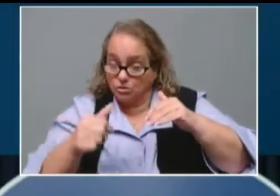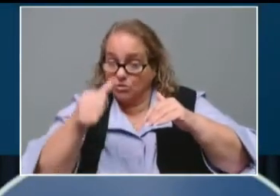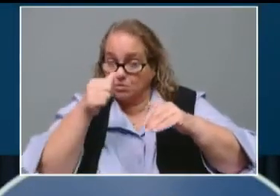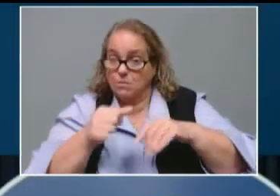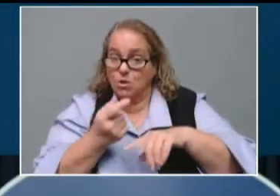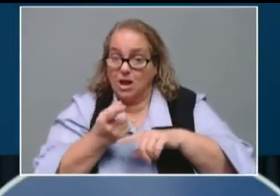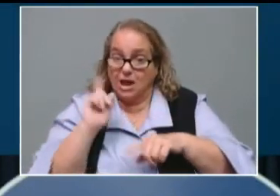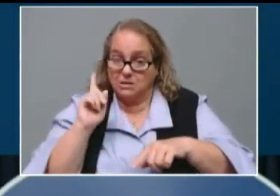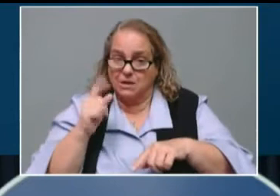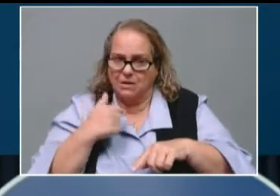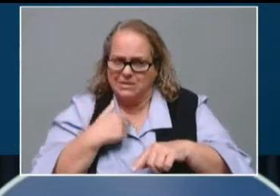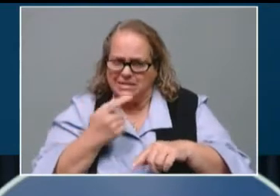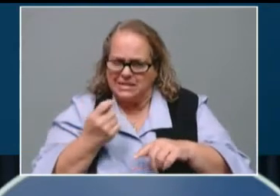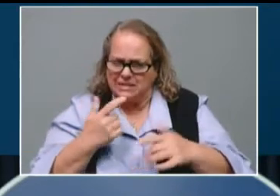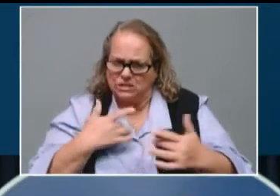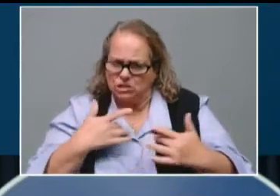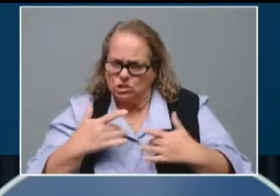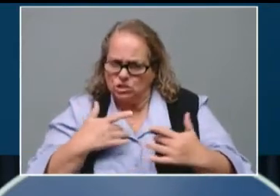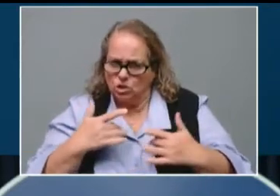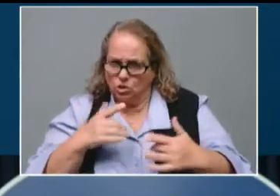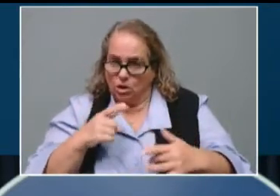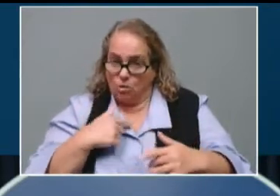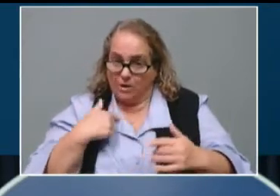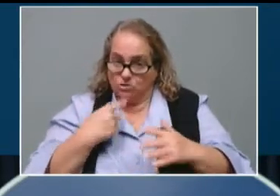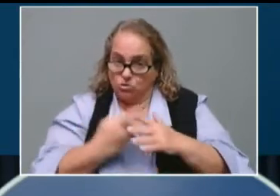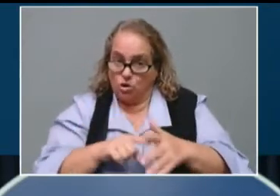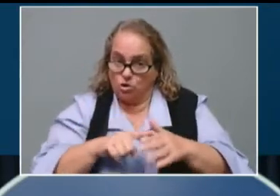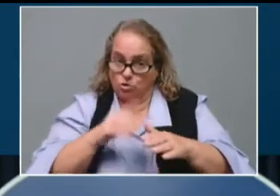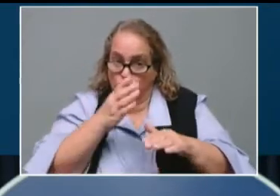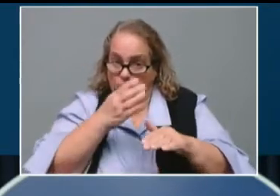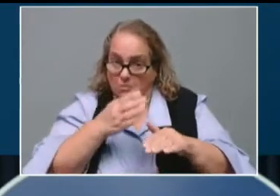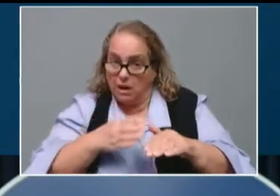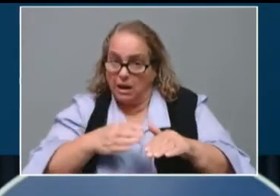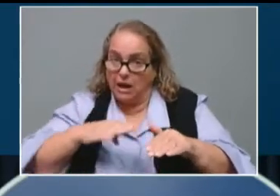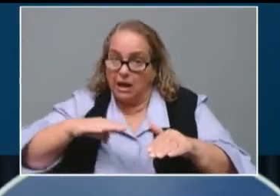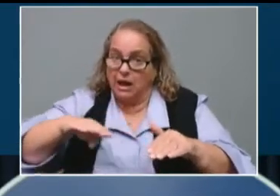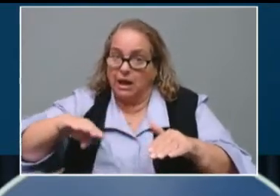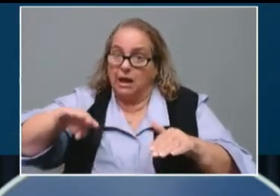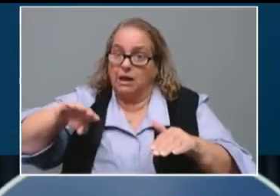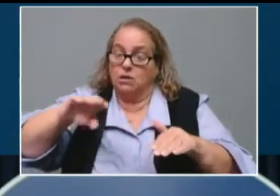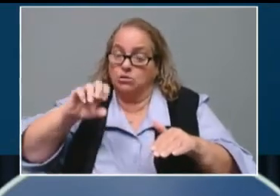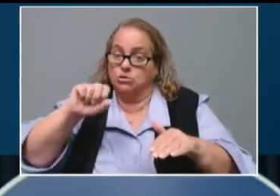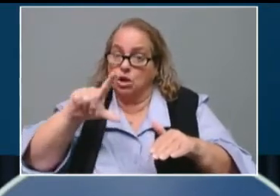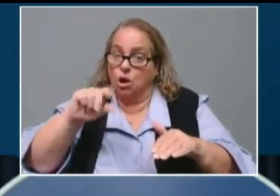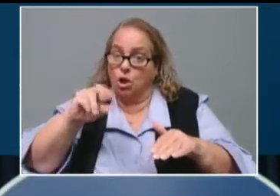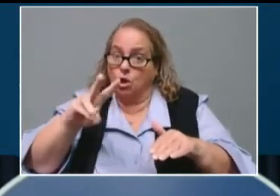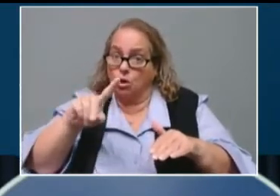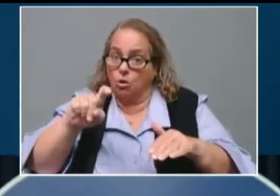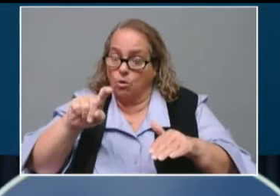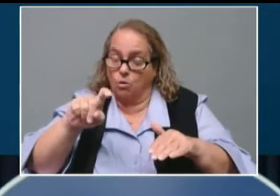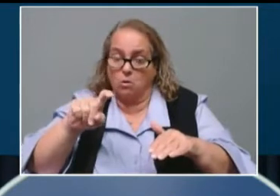worried whether or not we were starting to to to slow you know the the curve.